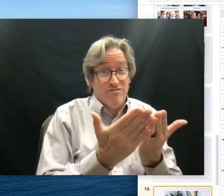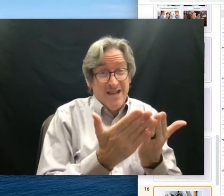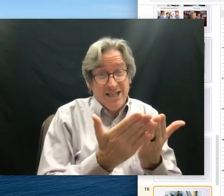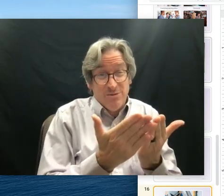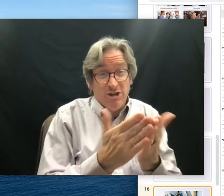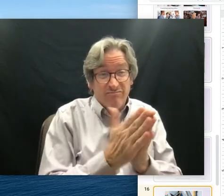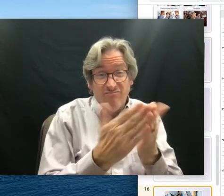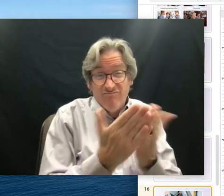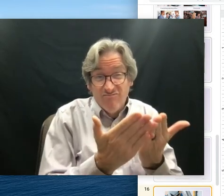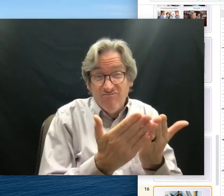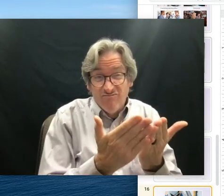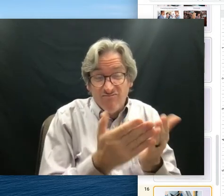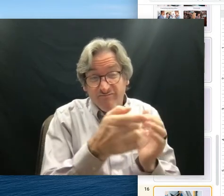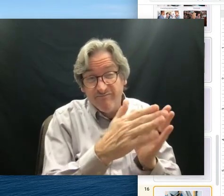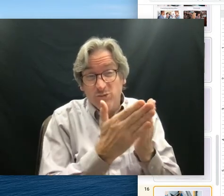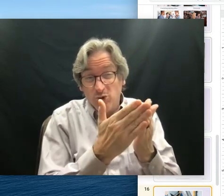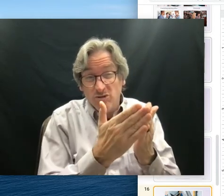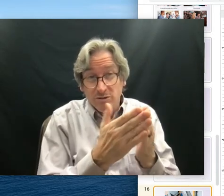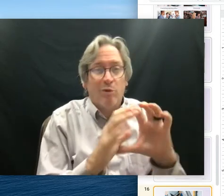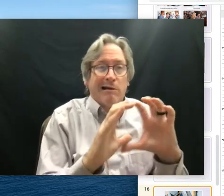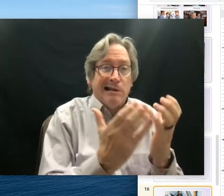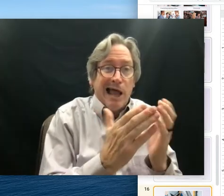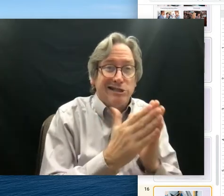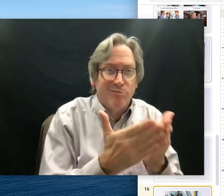textbook or class book